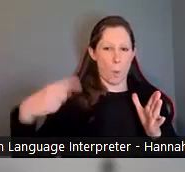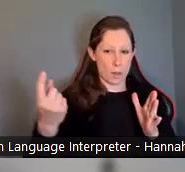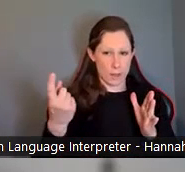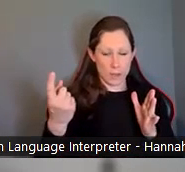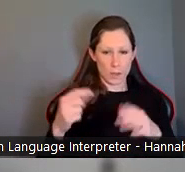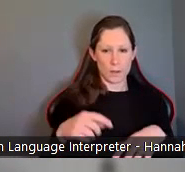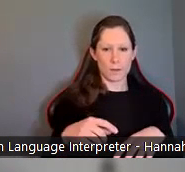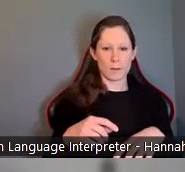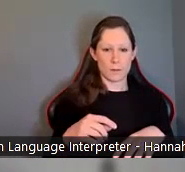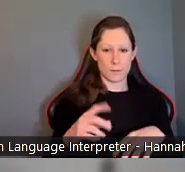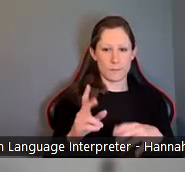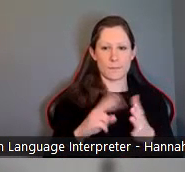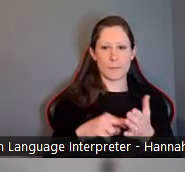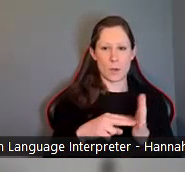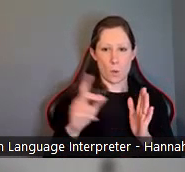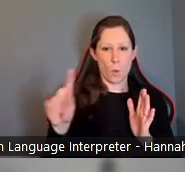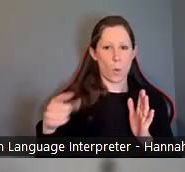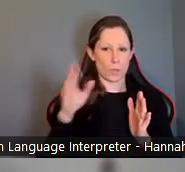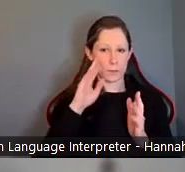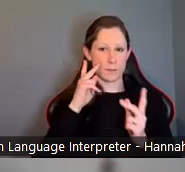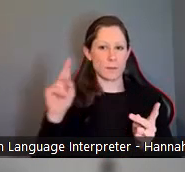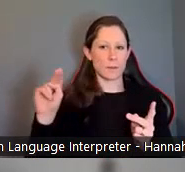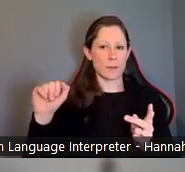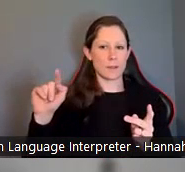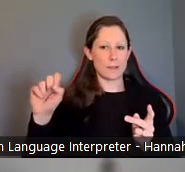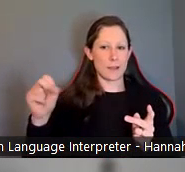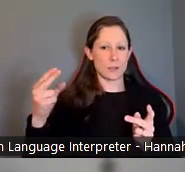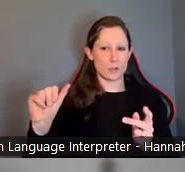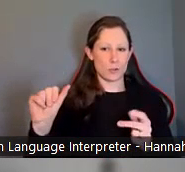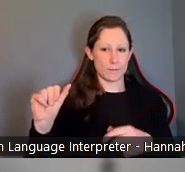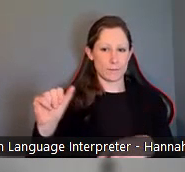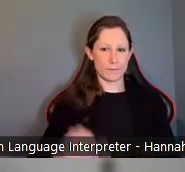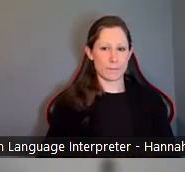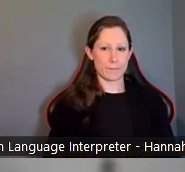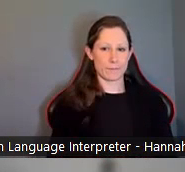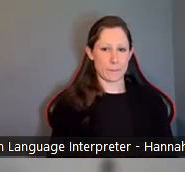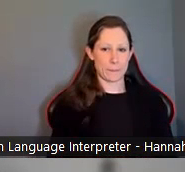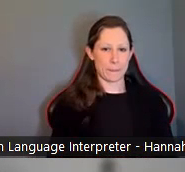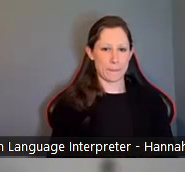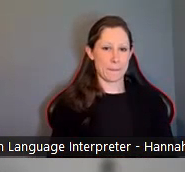They are only going to get Natasha. Let's see what else we can do.